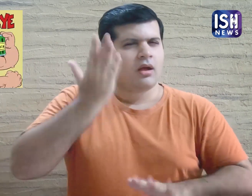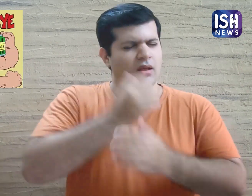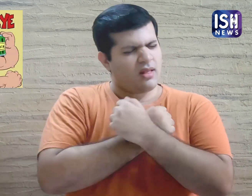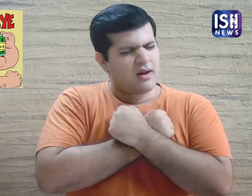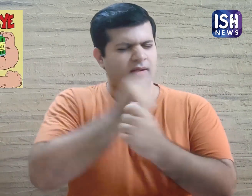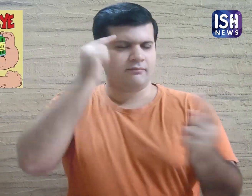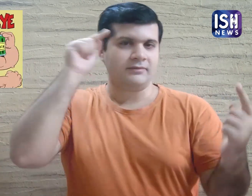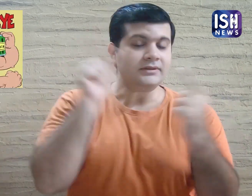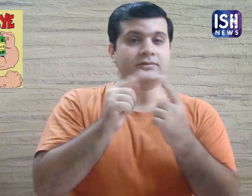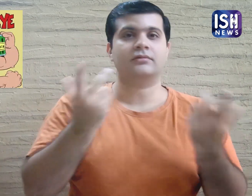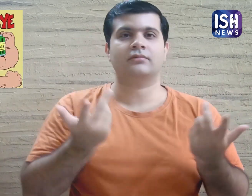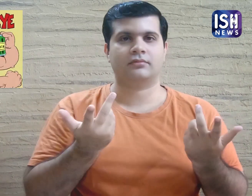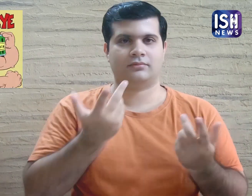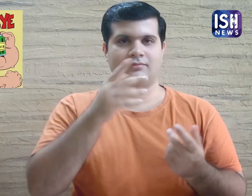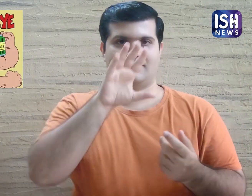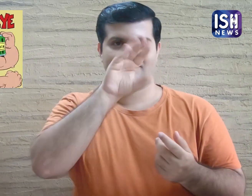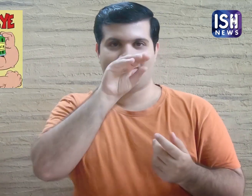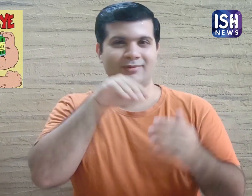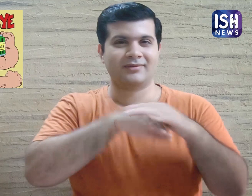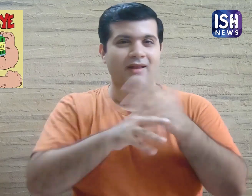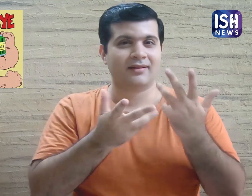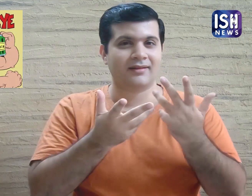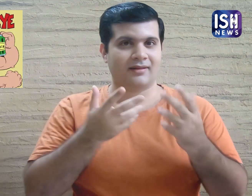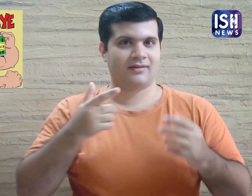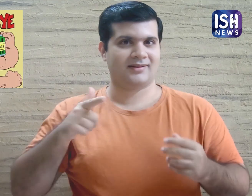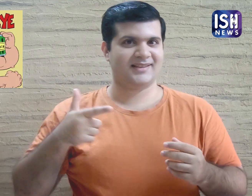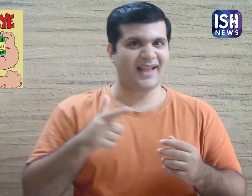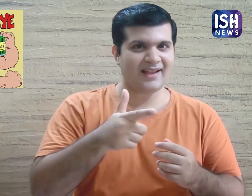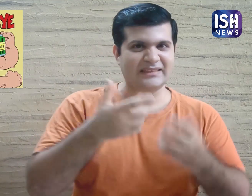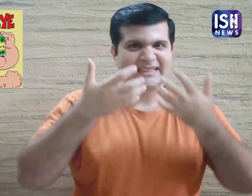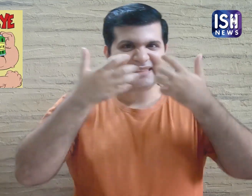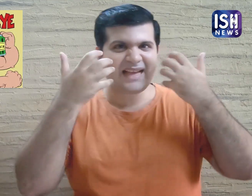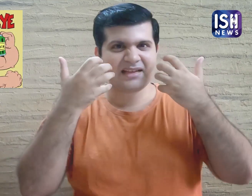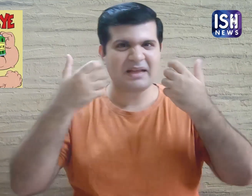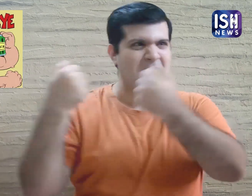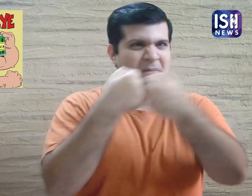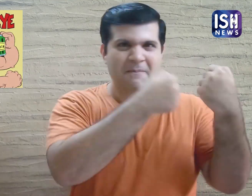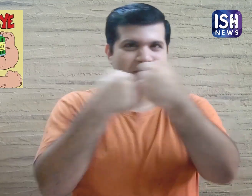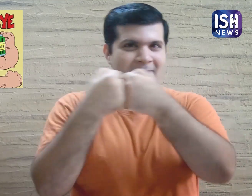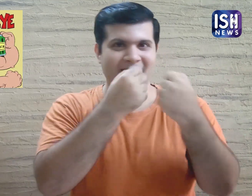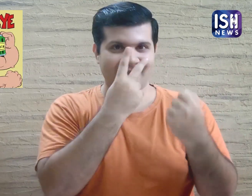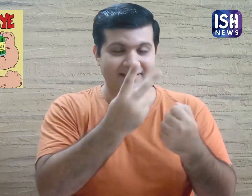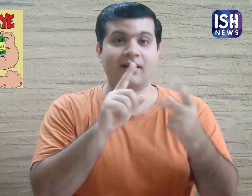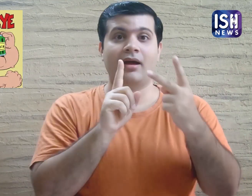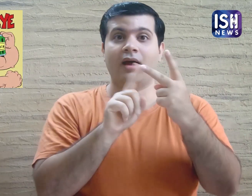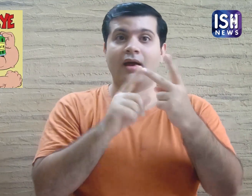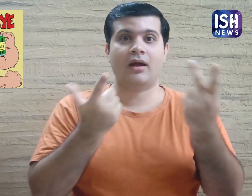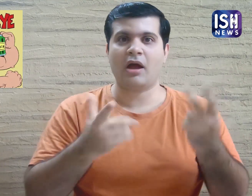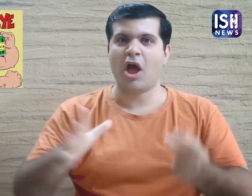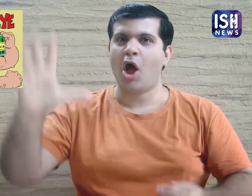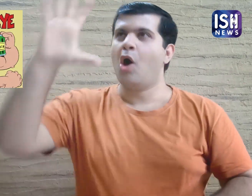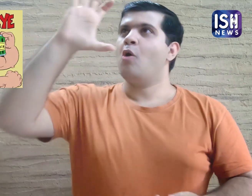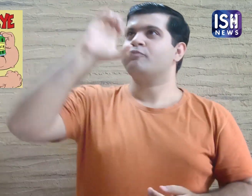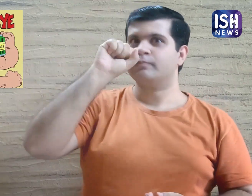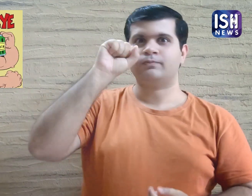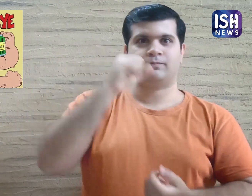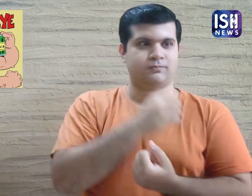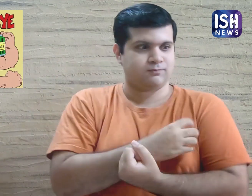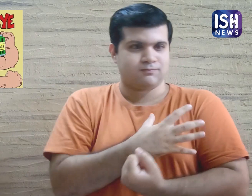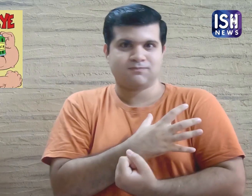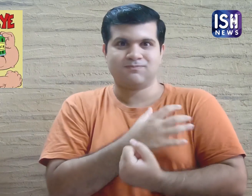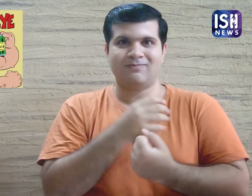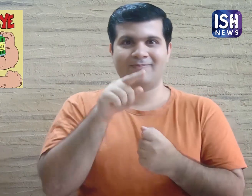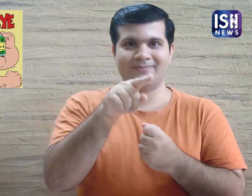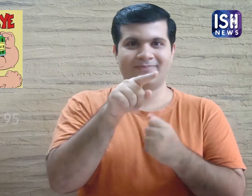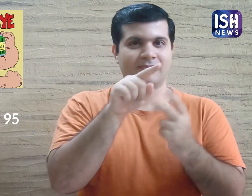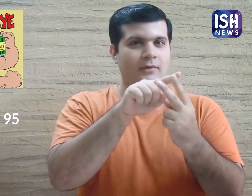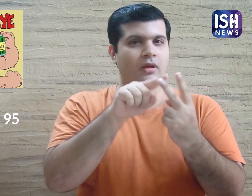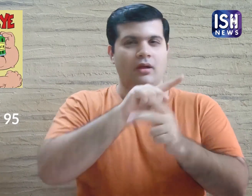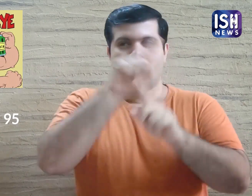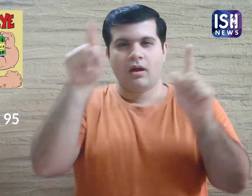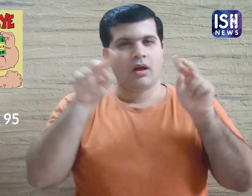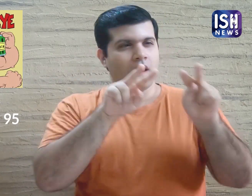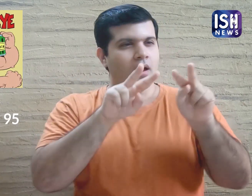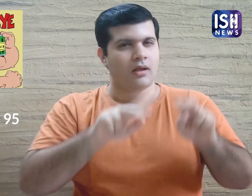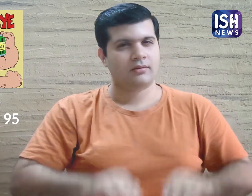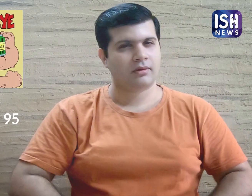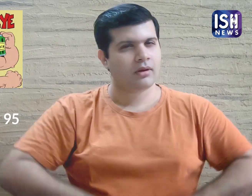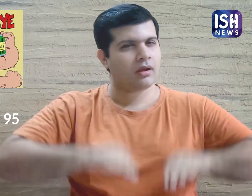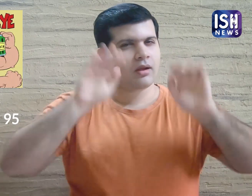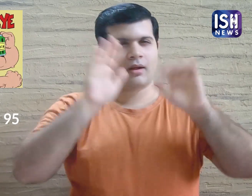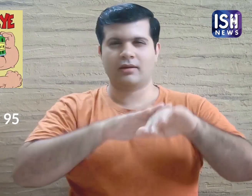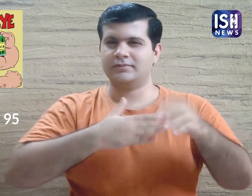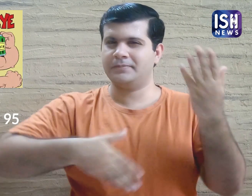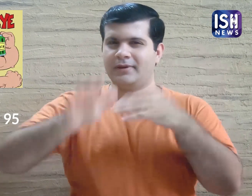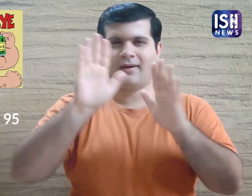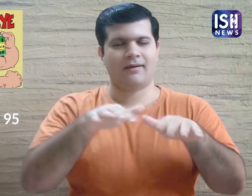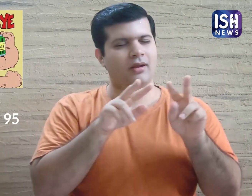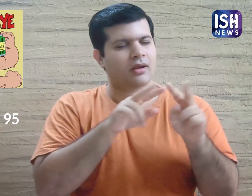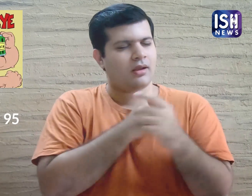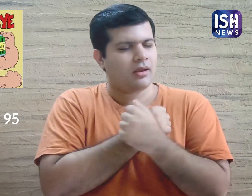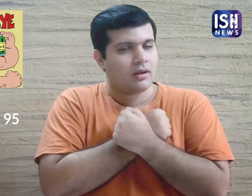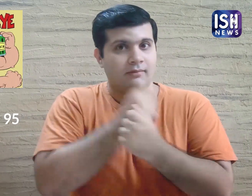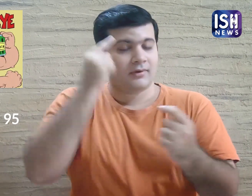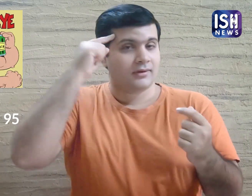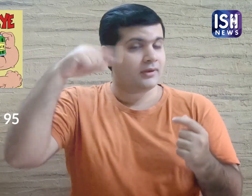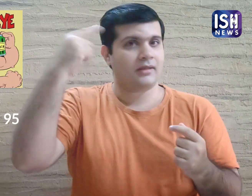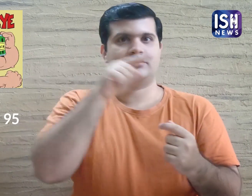However children have grown up watching cartoons such as Tom and Jerry & Popeye.